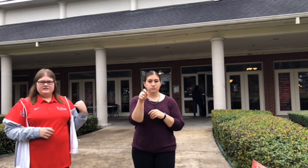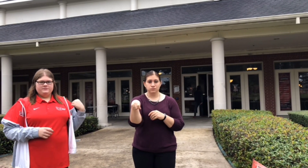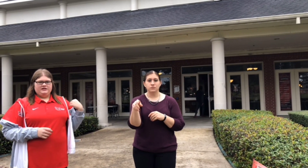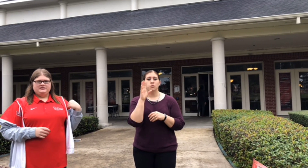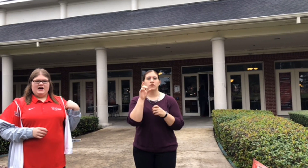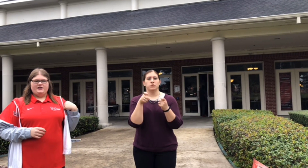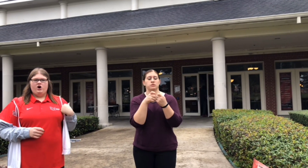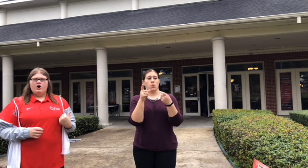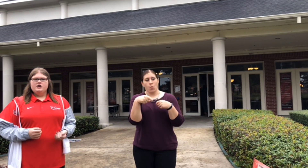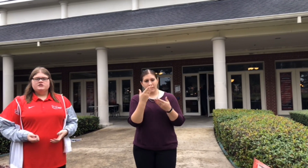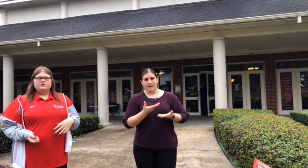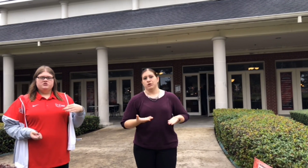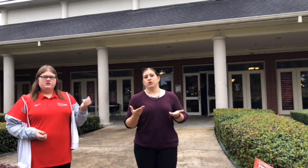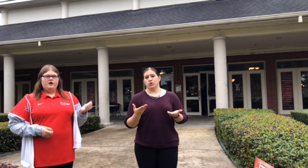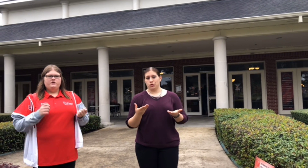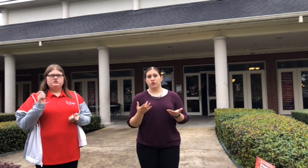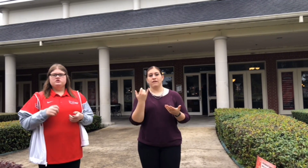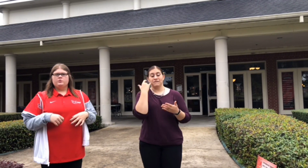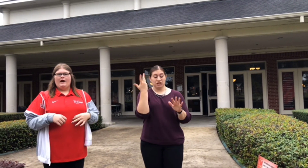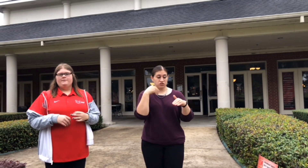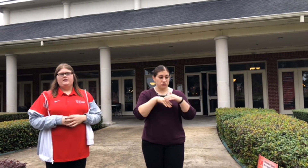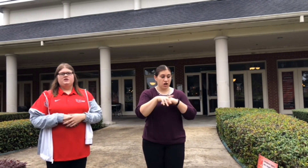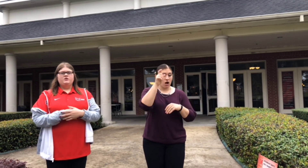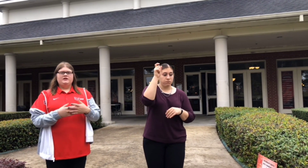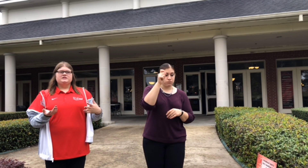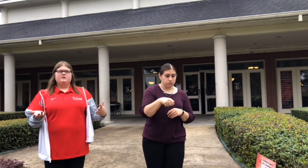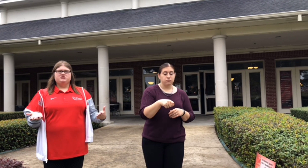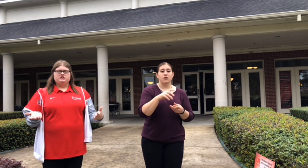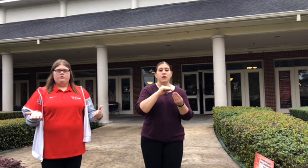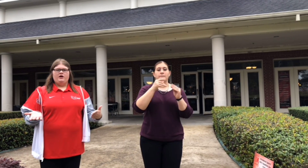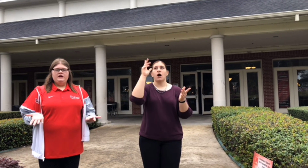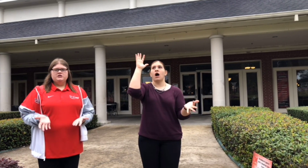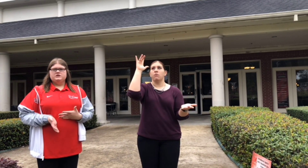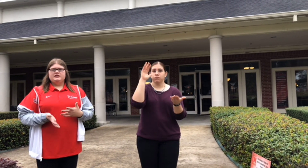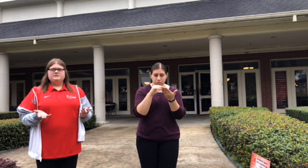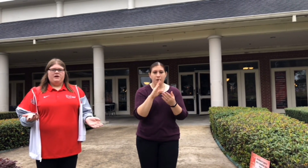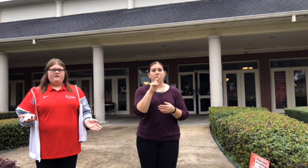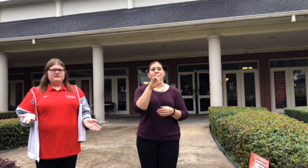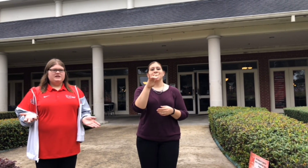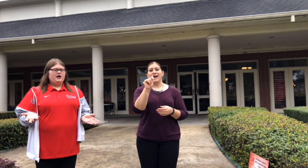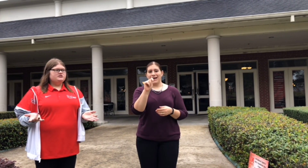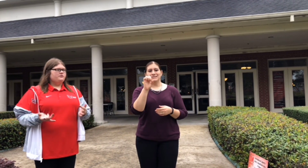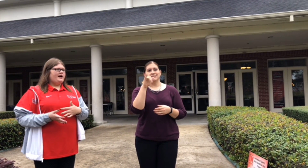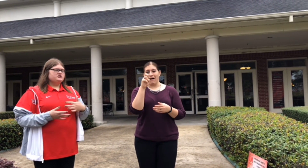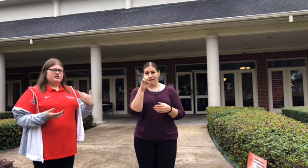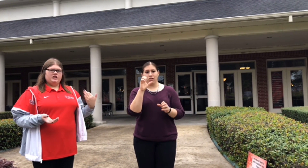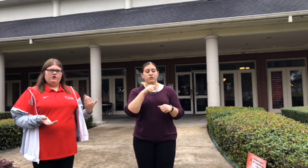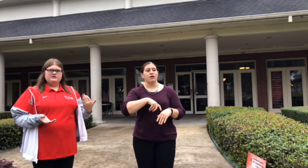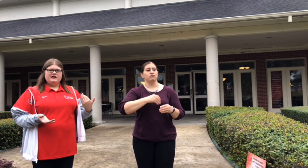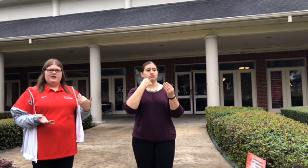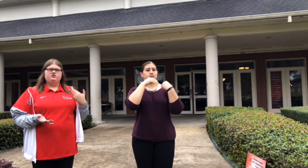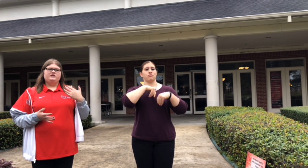simply in the dining hall. So, once you go in you swipe and then you eat as much as you want. It is buffet-style so we're actually going to go inside and you'll